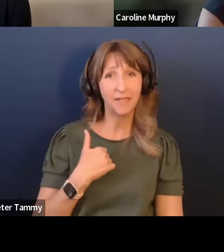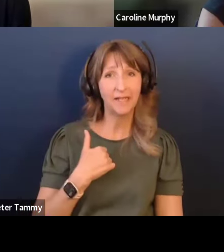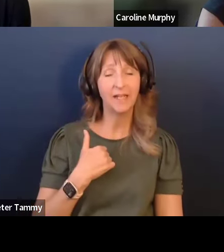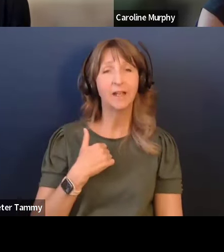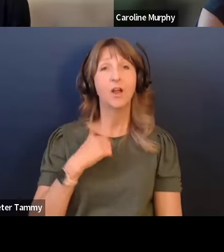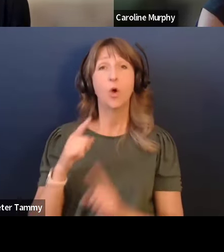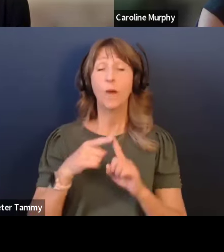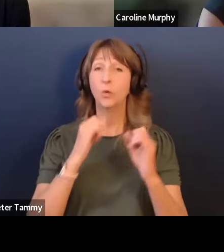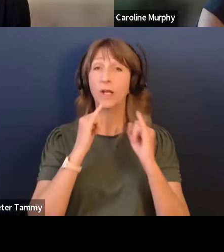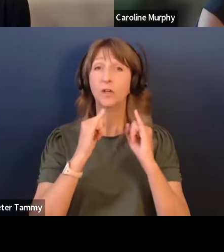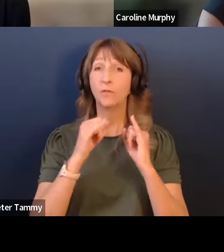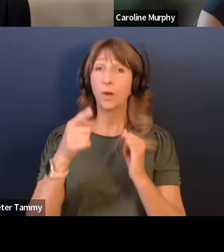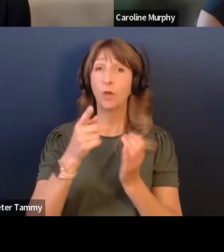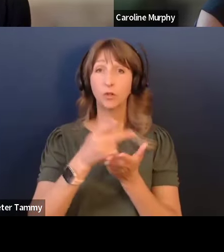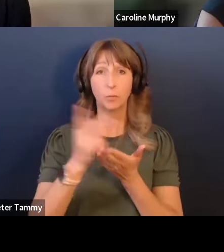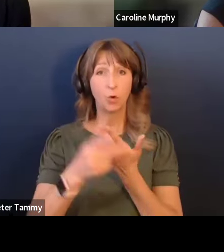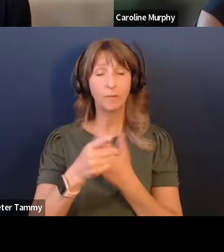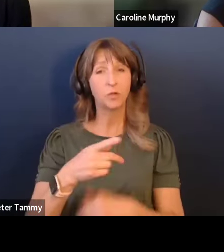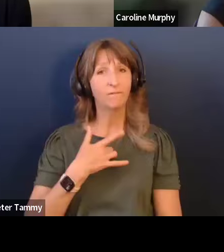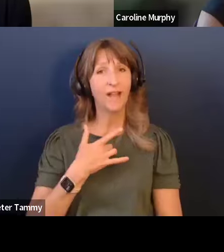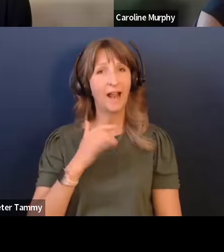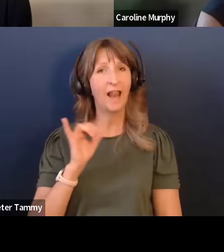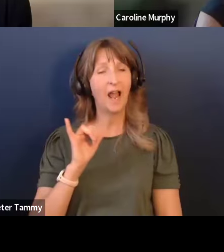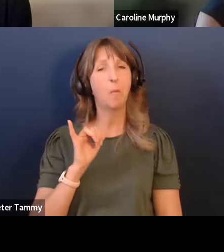these programs, like you feel a sense of belonging with who is already there.